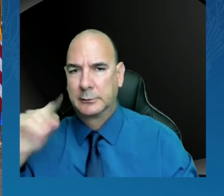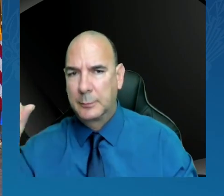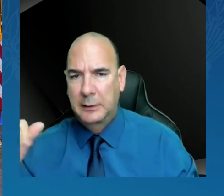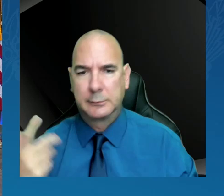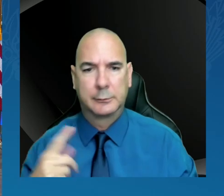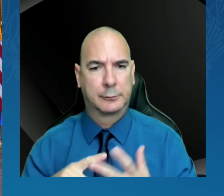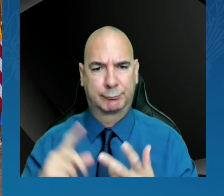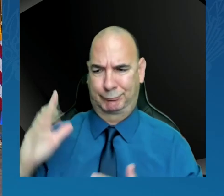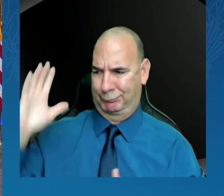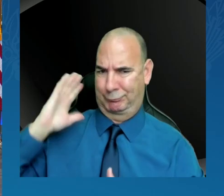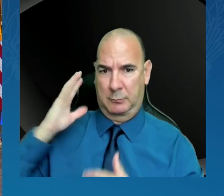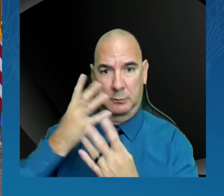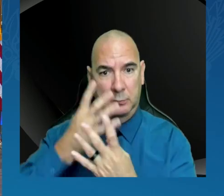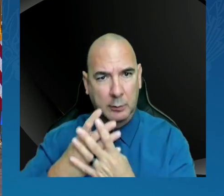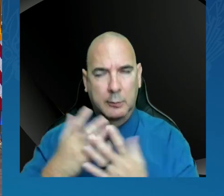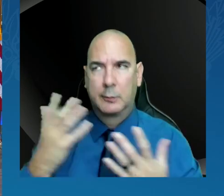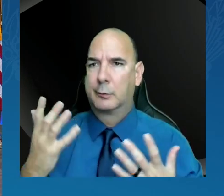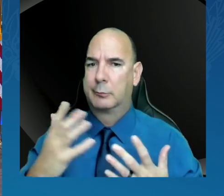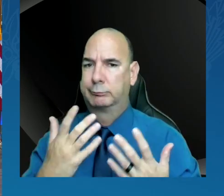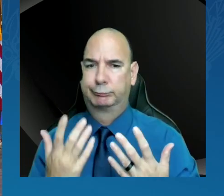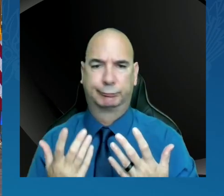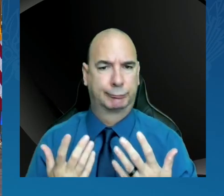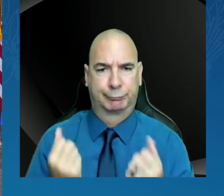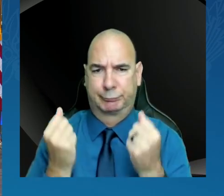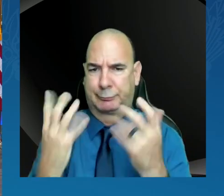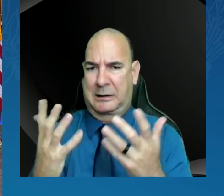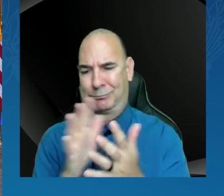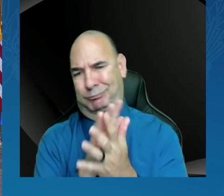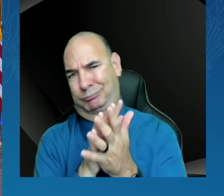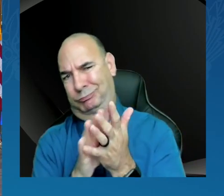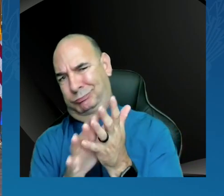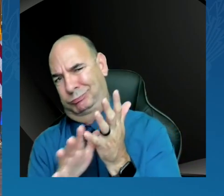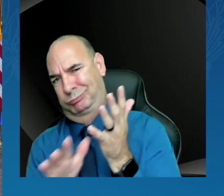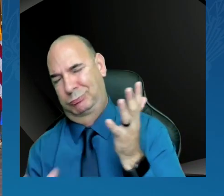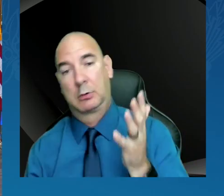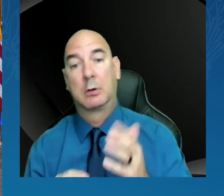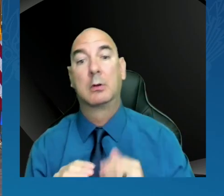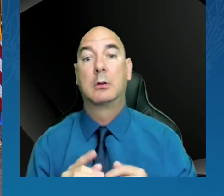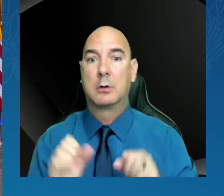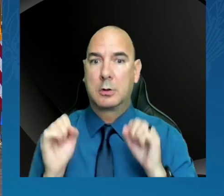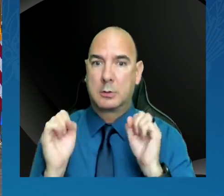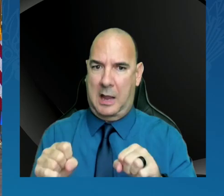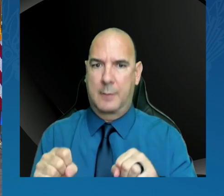to get into the workforce in a way that helps them contribute to their families